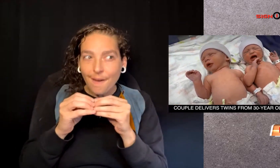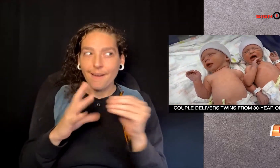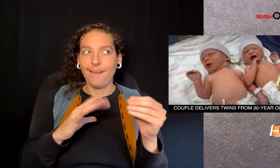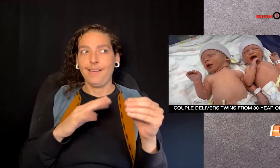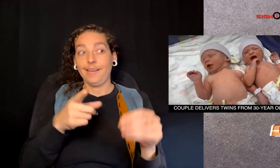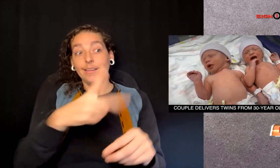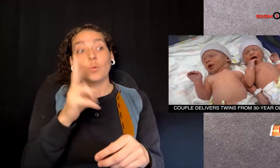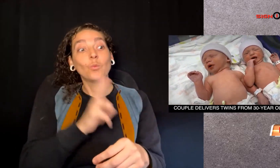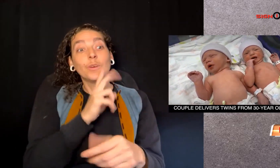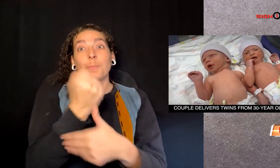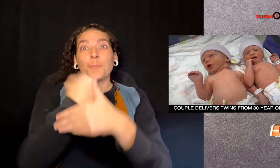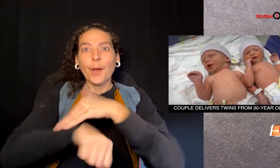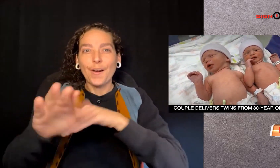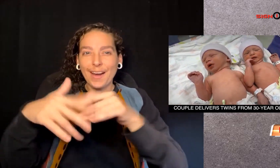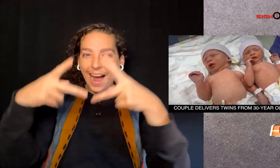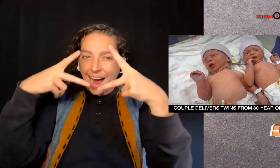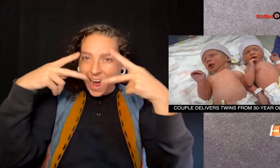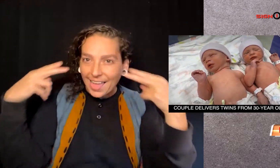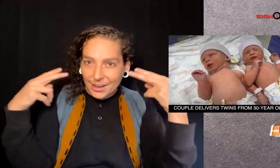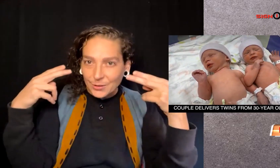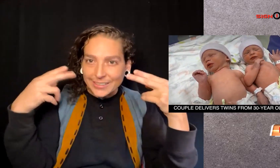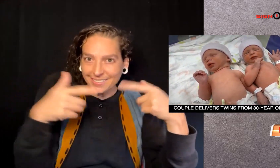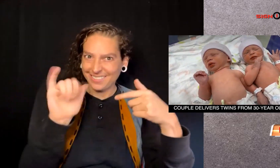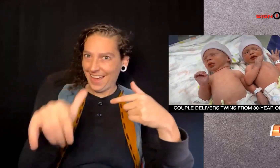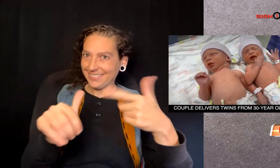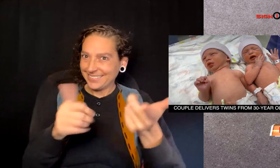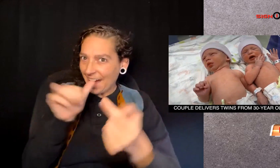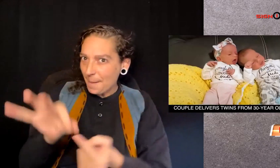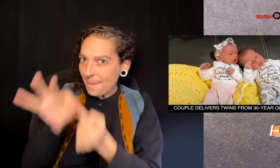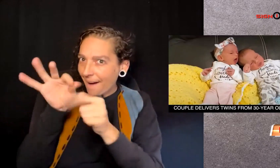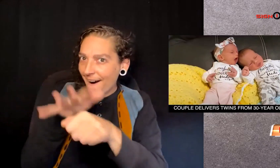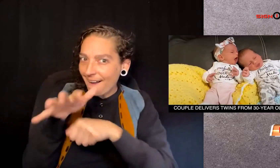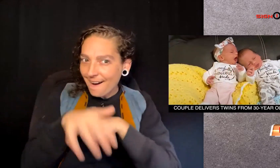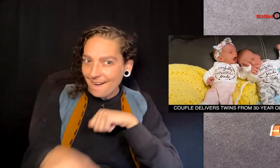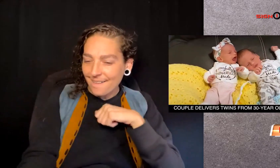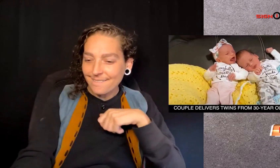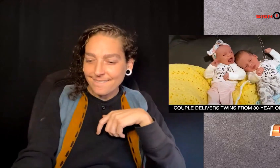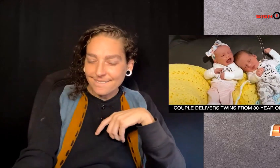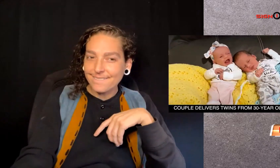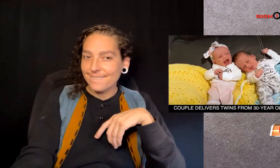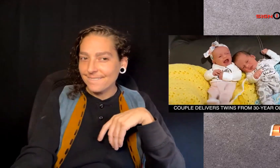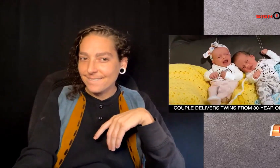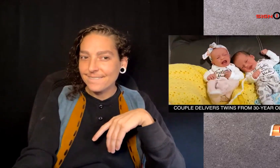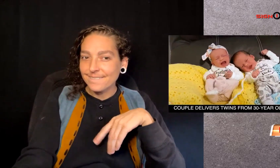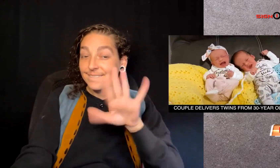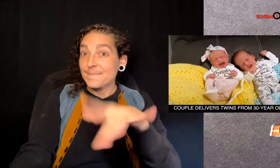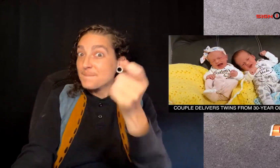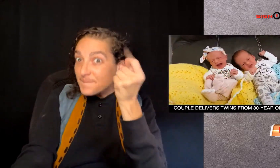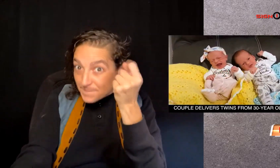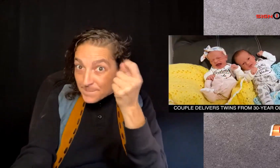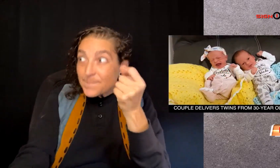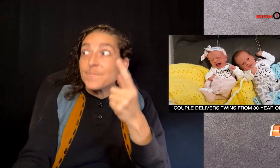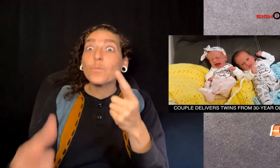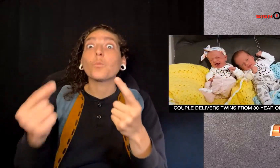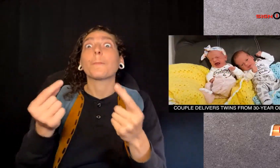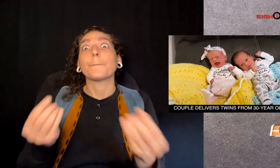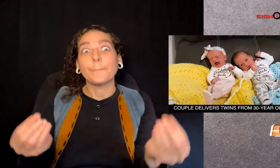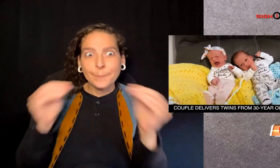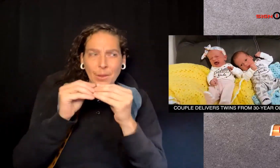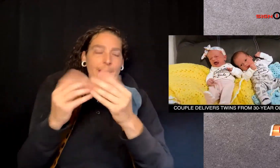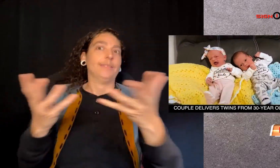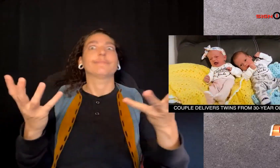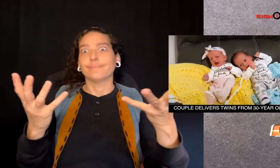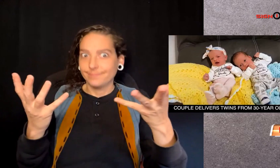as if the twin' birth wasn't special enough they were also born on Halloween that also